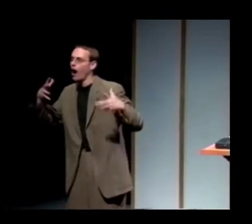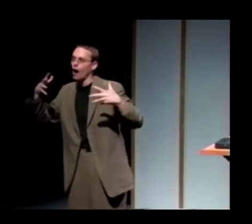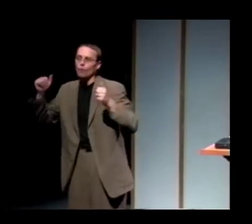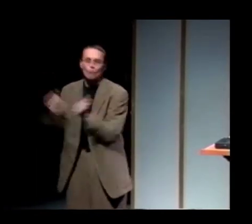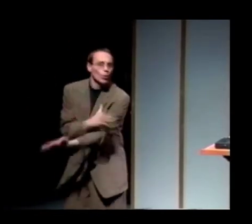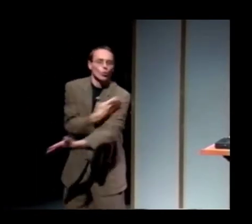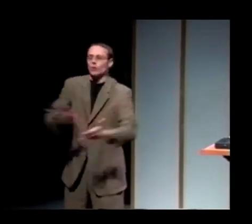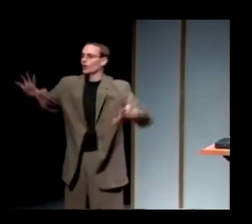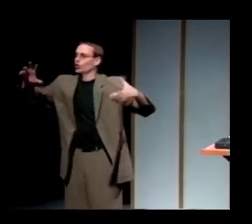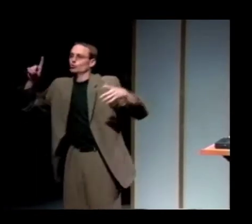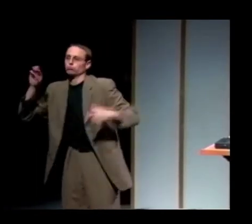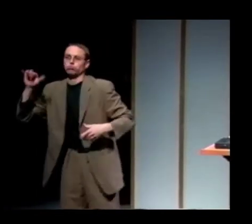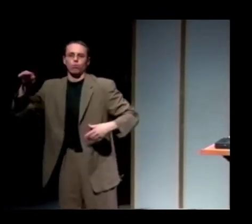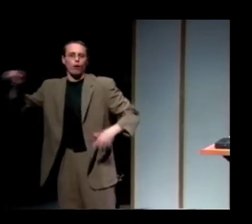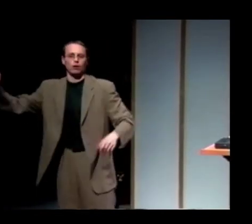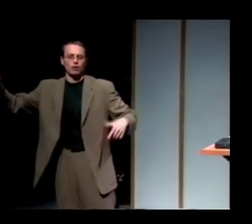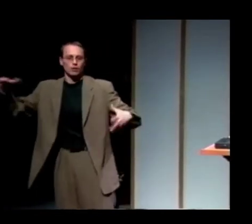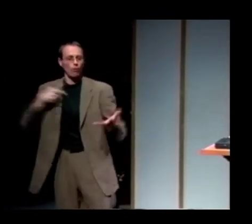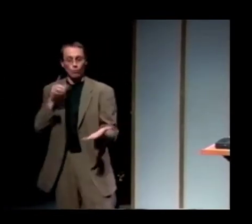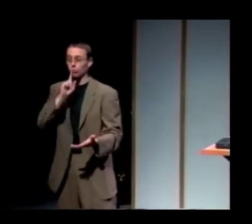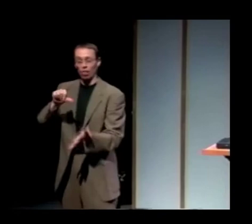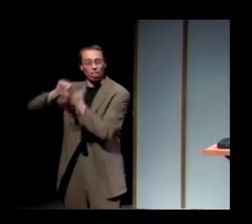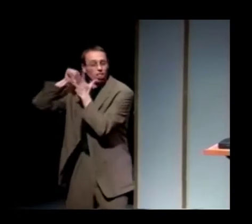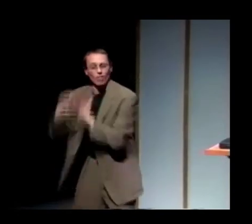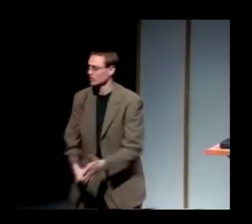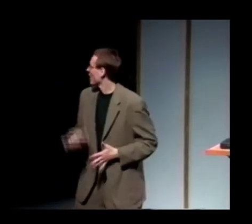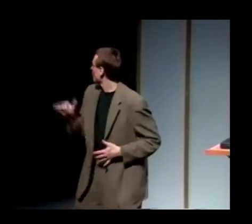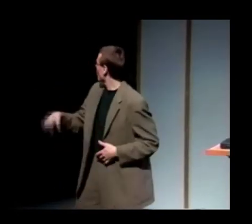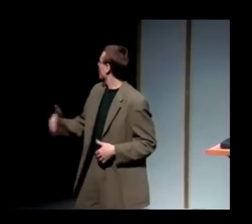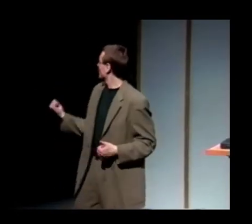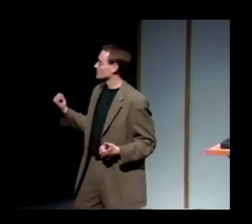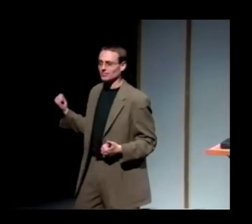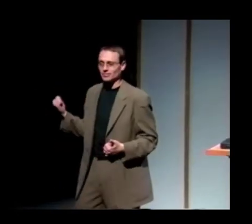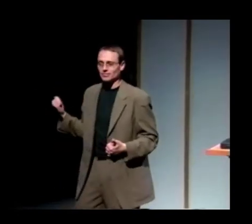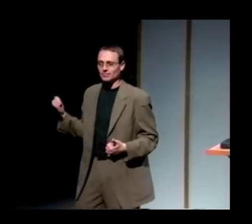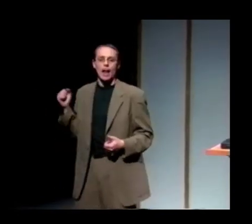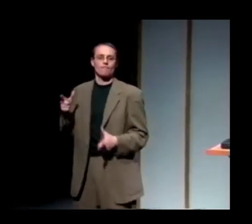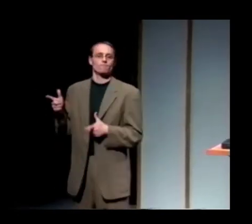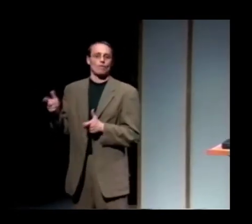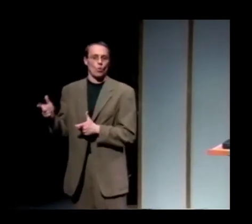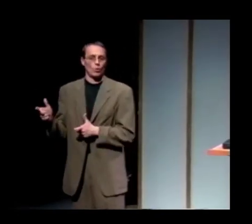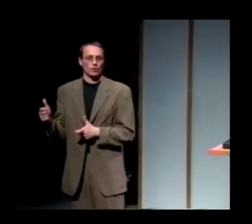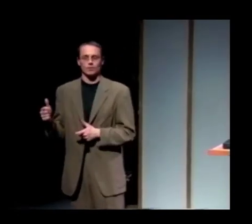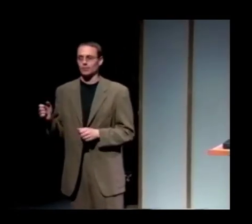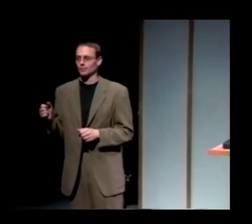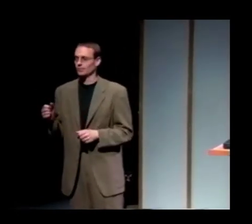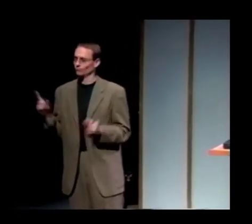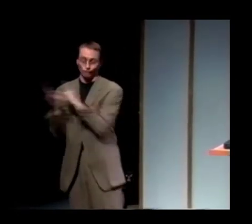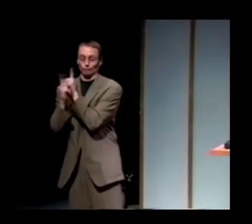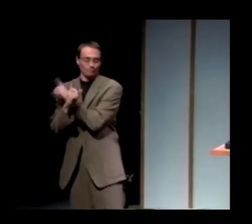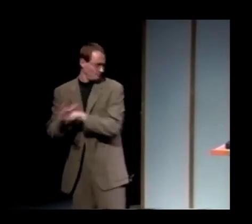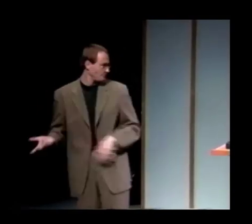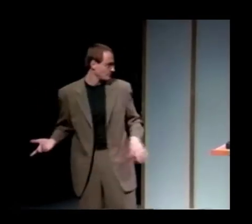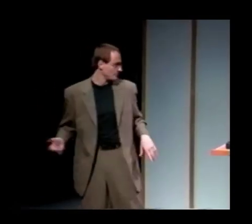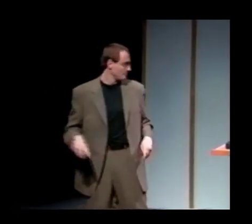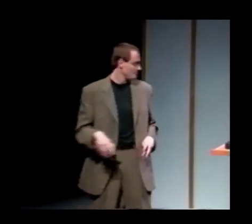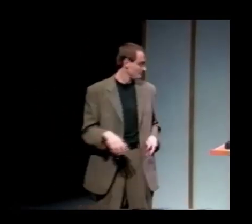I LOVED MUCH BETTER WATCHING IT ON TELEVISION. I COULD SEE-- I HAD THE MUSIC, AND I HAD THE MOVEMENT, AND IT WAS WONDERFUL. SOME OF IT WAS FAST, AND SOME OF IT WAS SLOW.